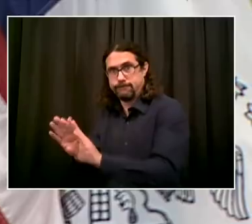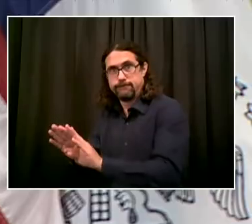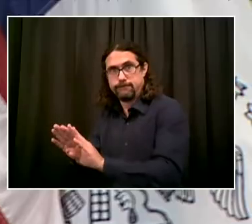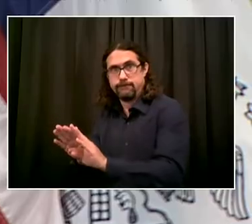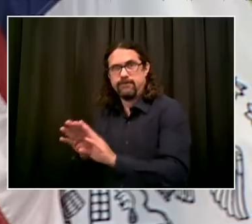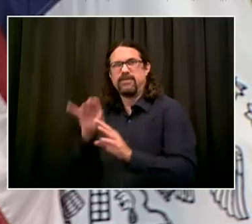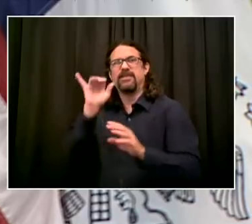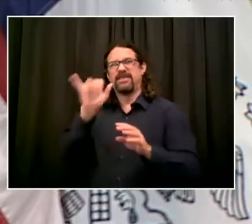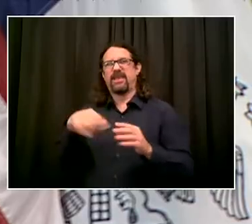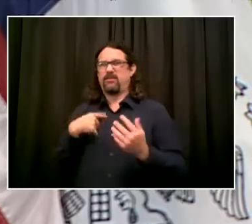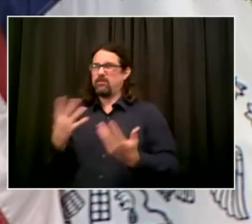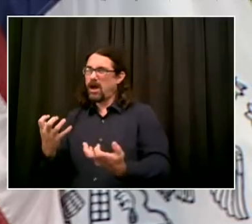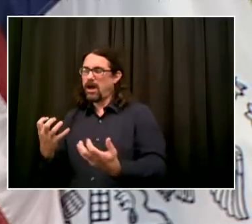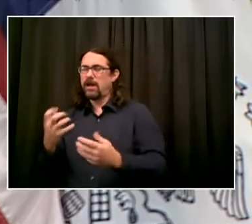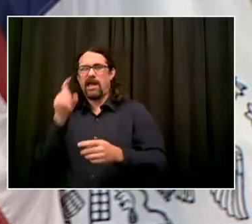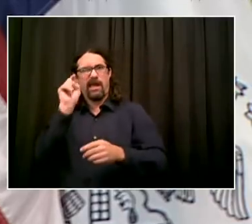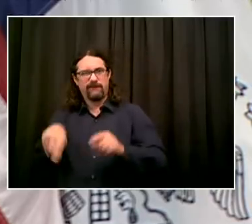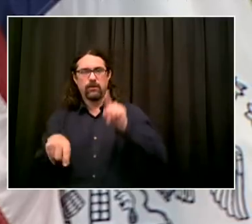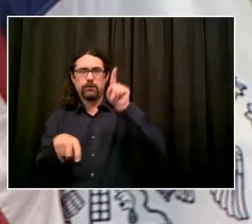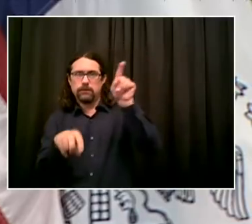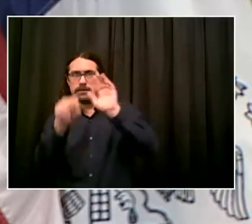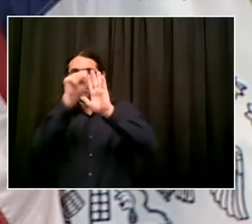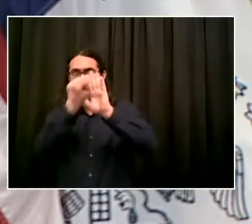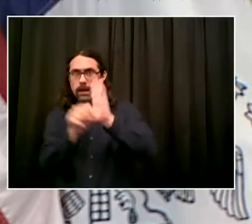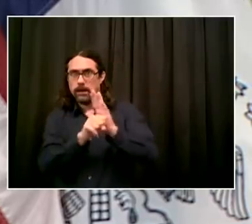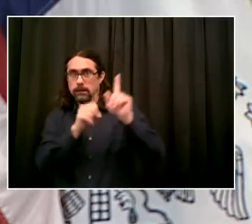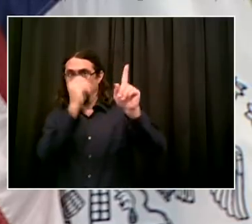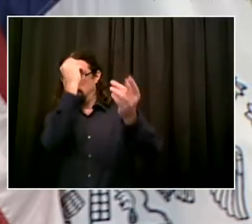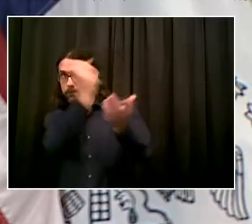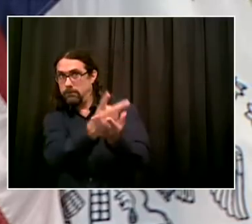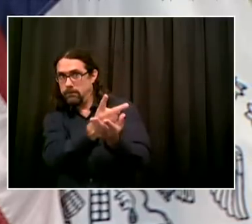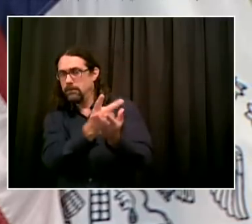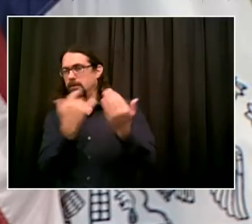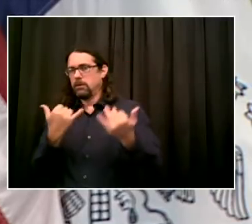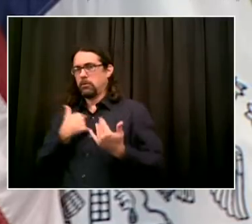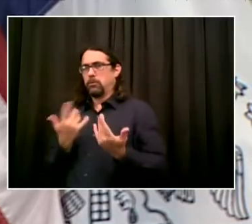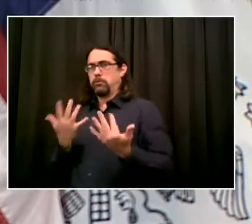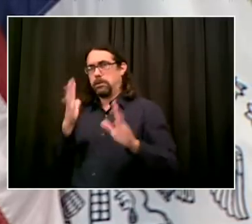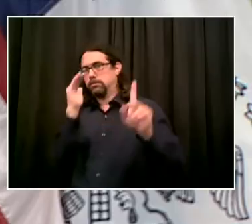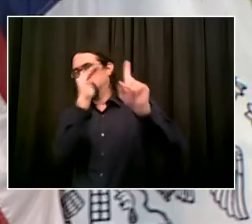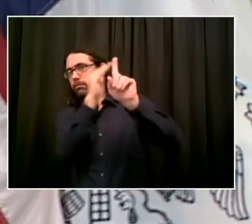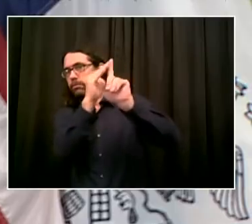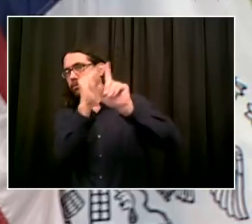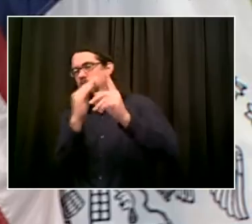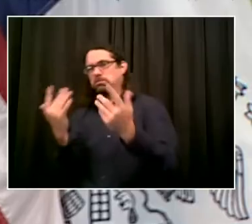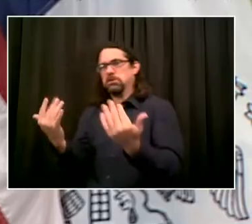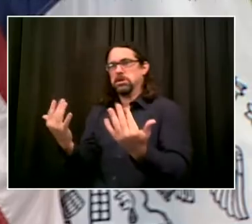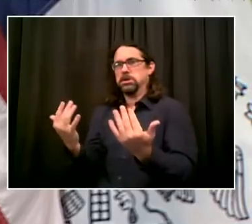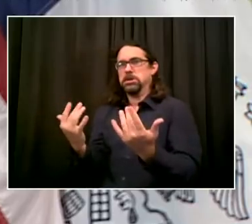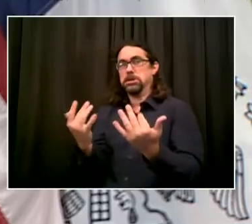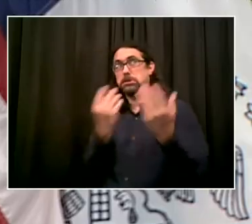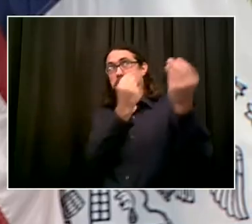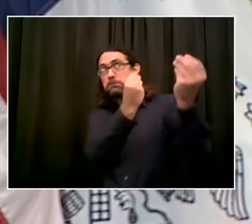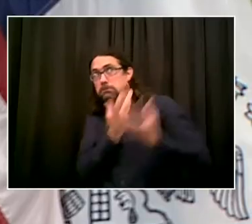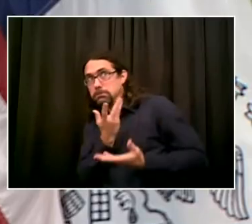THAT ARE NOT EFFECTED BY THIS. OKAY. EVERYONE AS WE